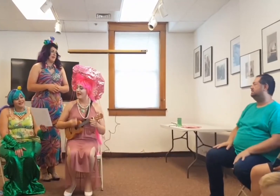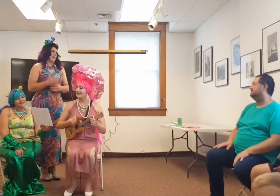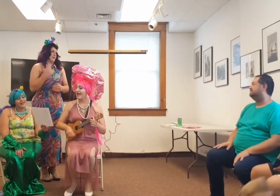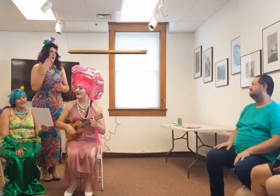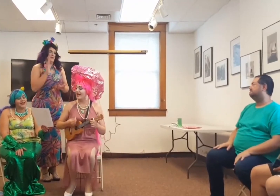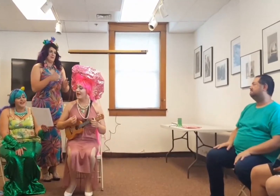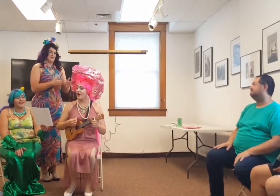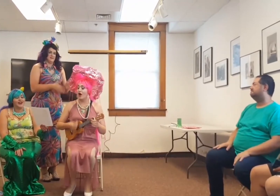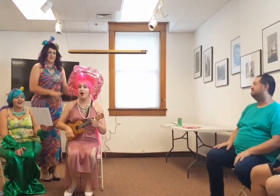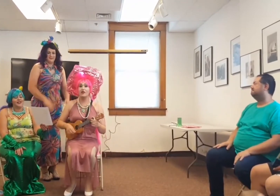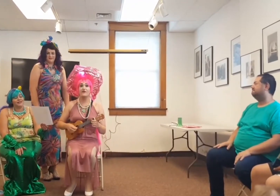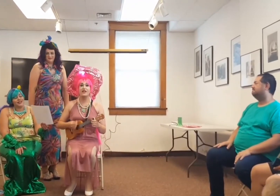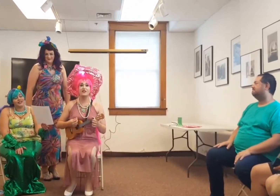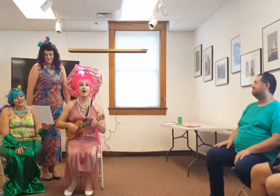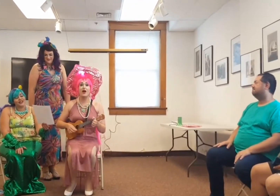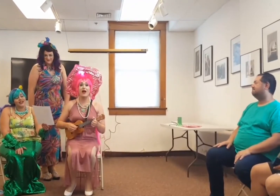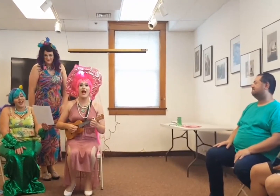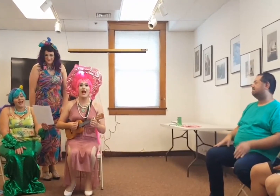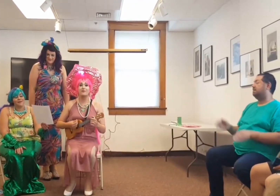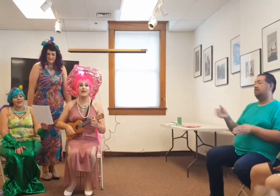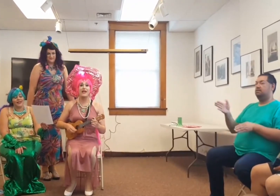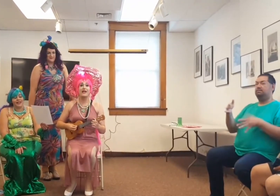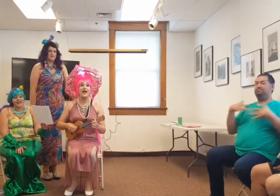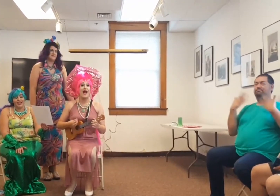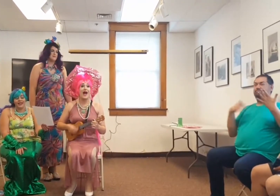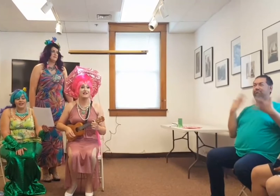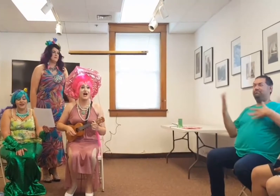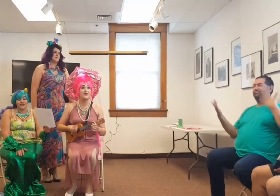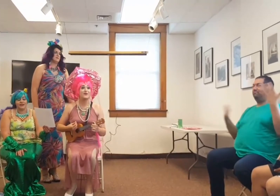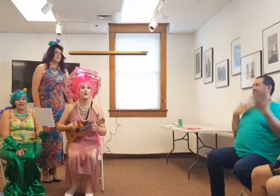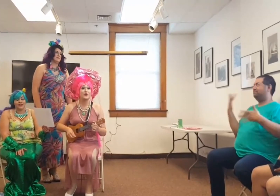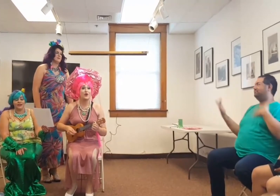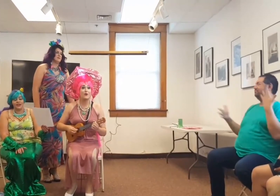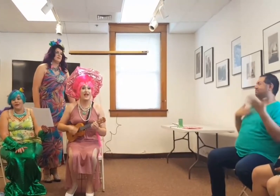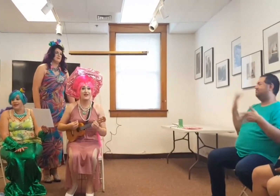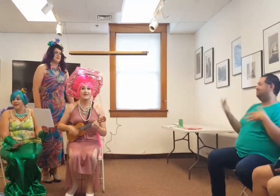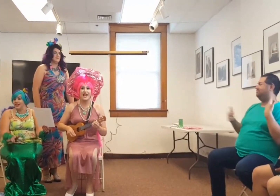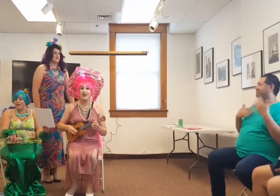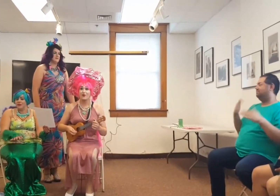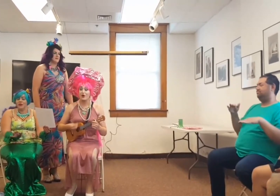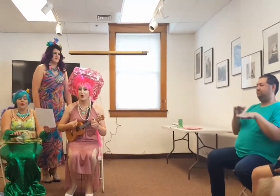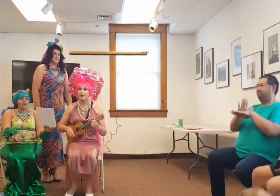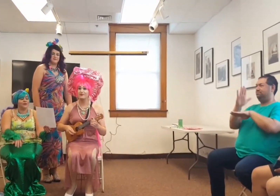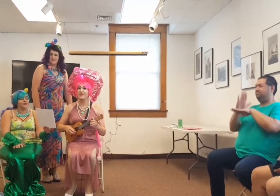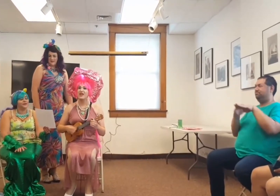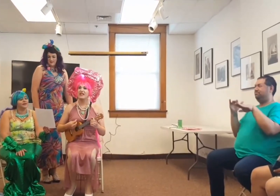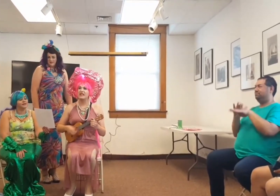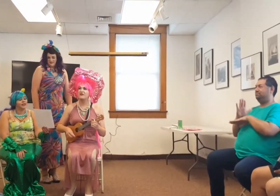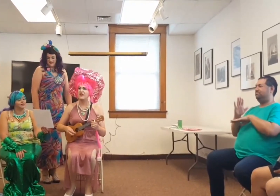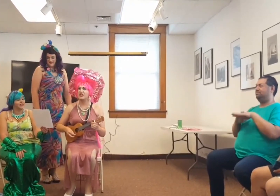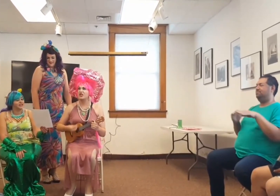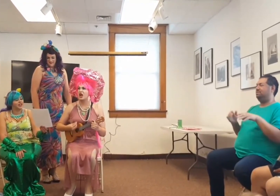Down here all the fish are happy as off through the waves they roll. The fish on